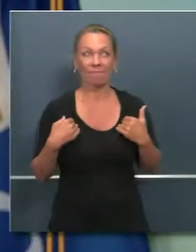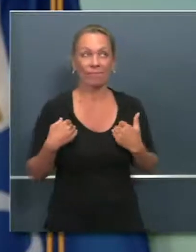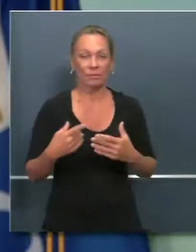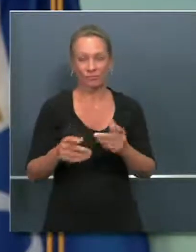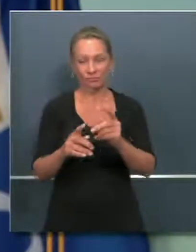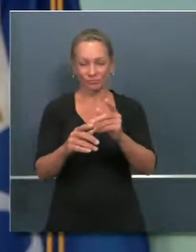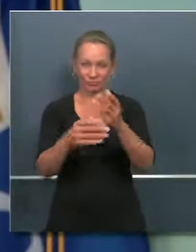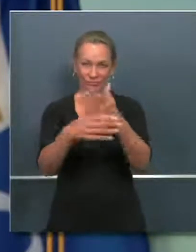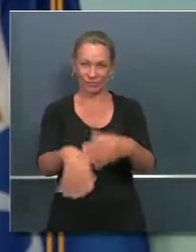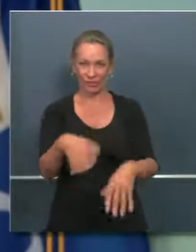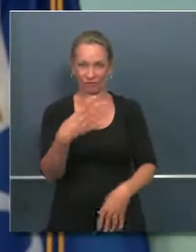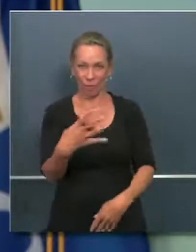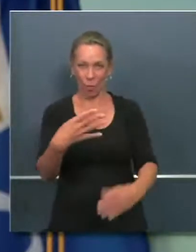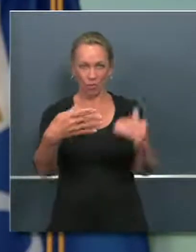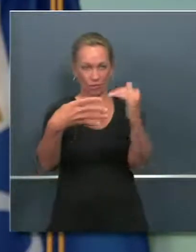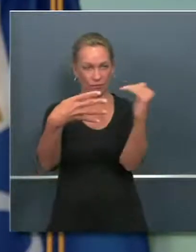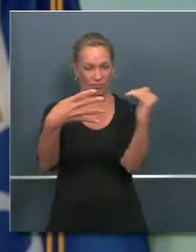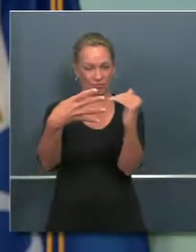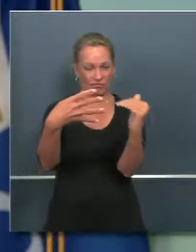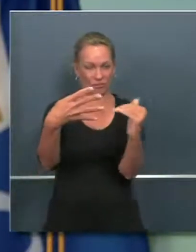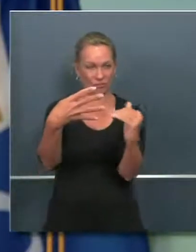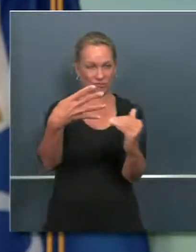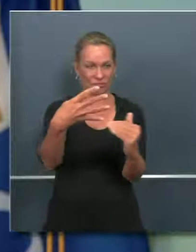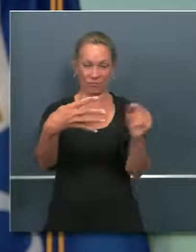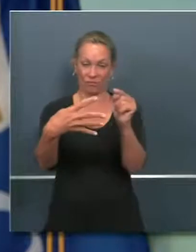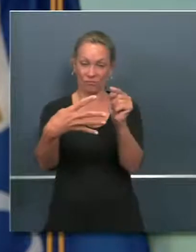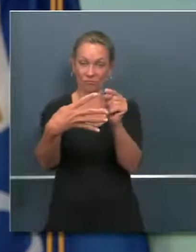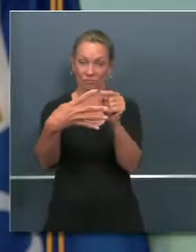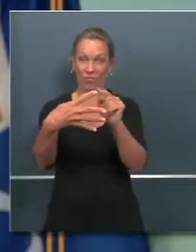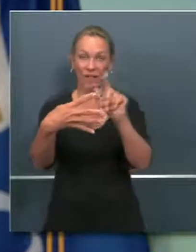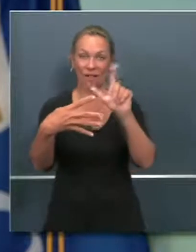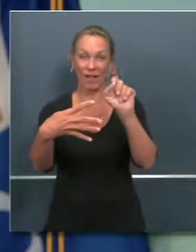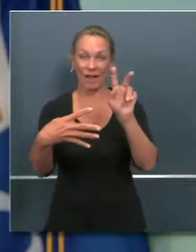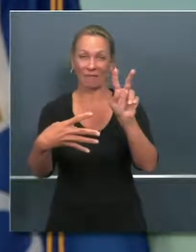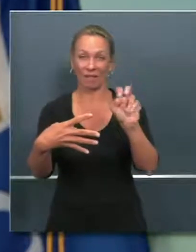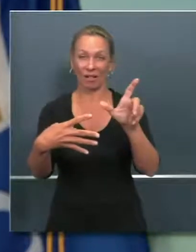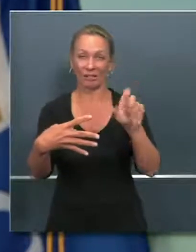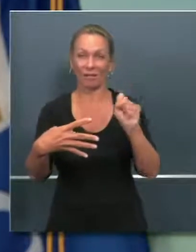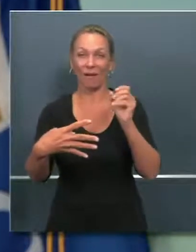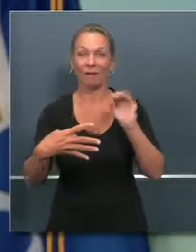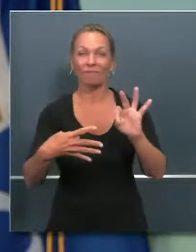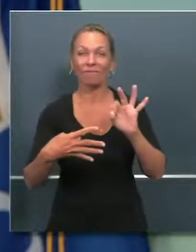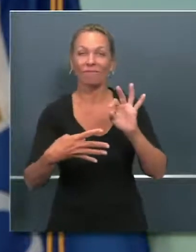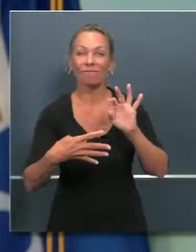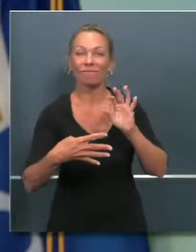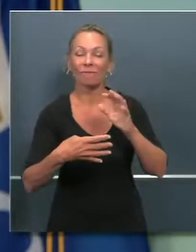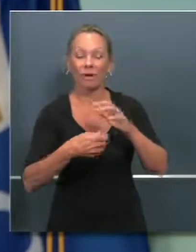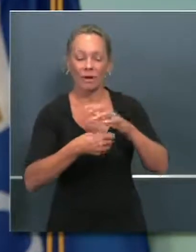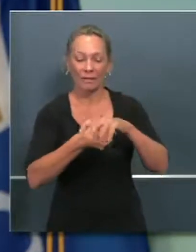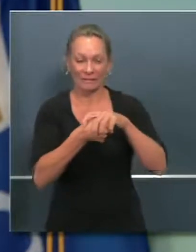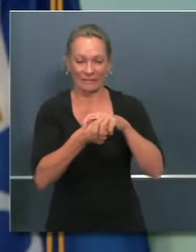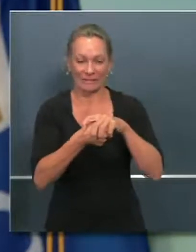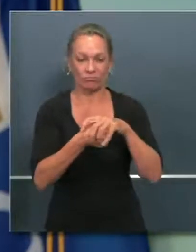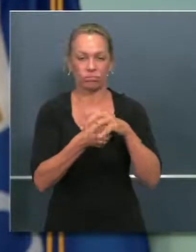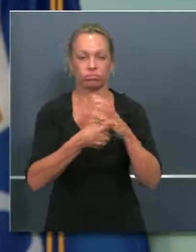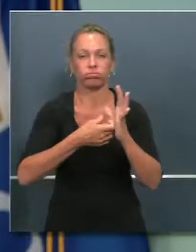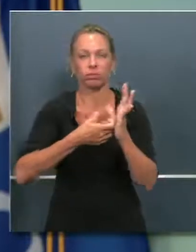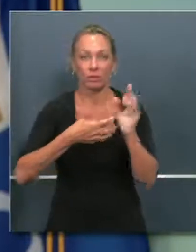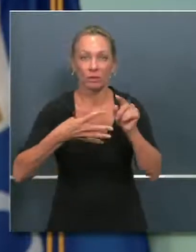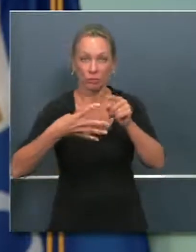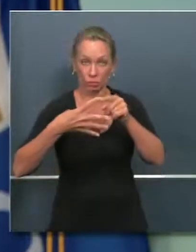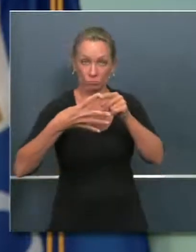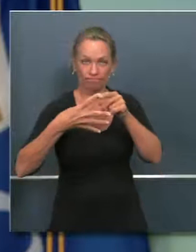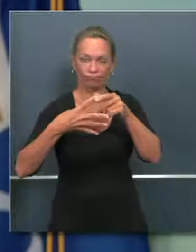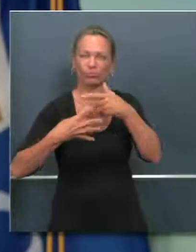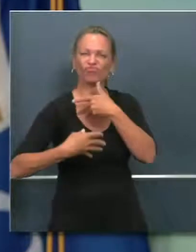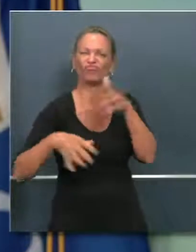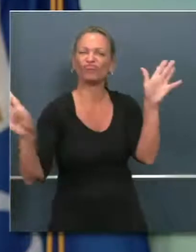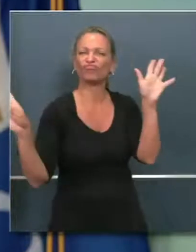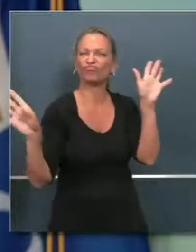festivals outdoor facilities and concerts rather facilities like convention facilities and the